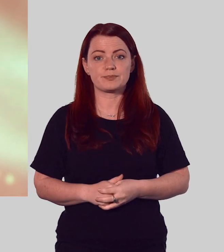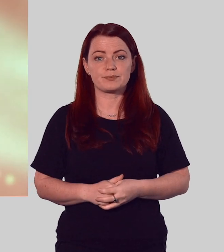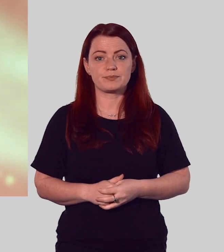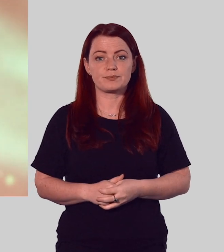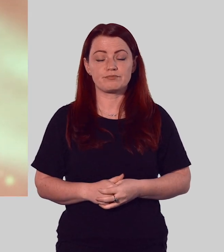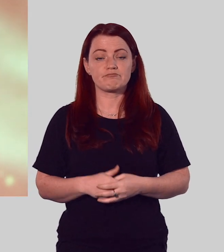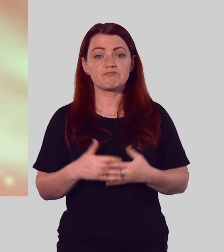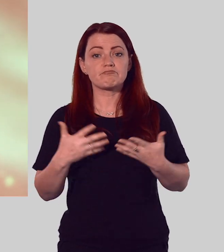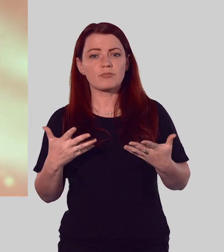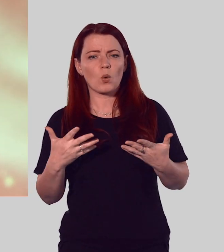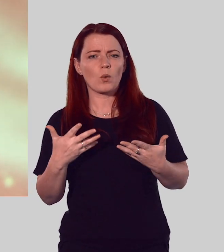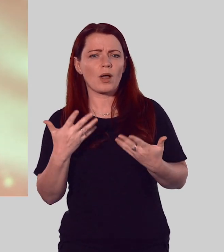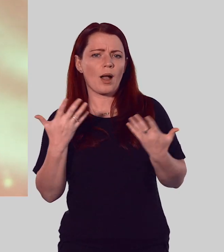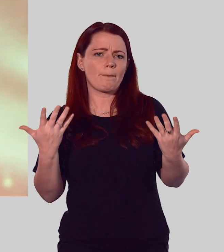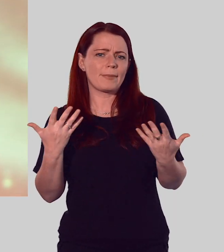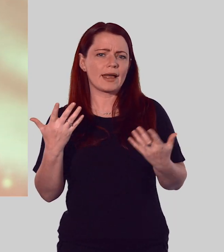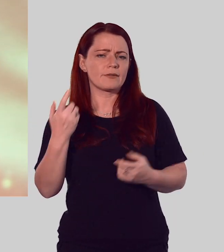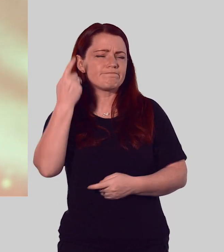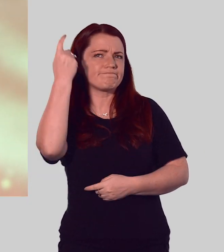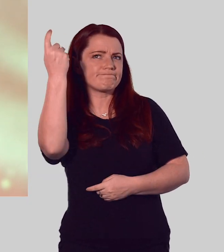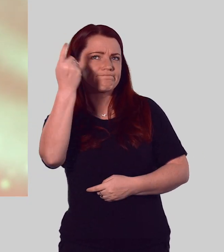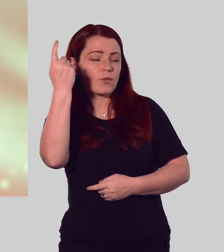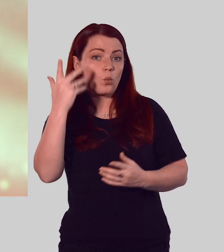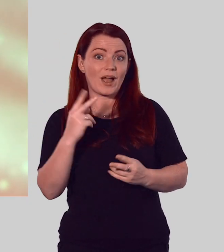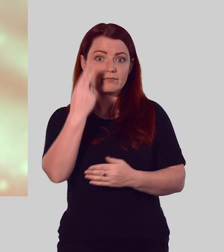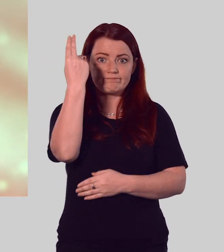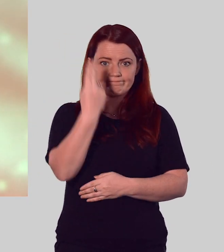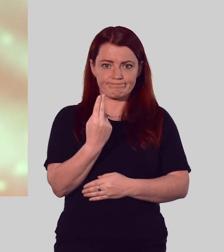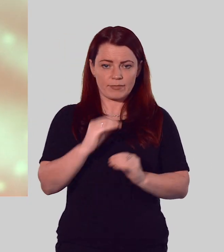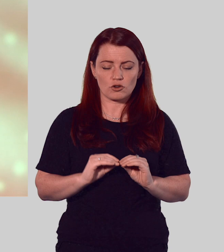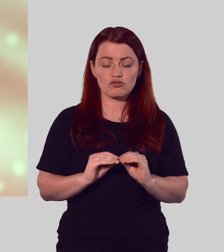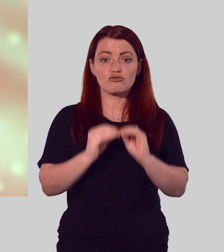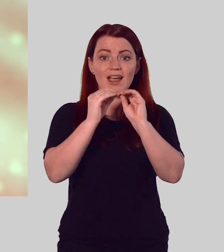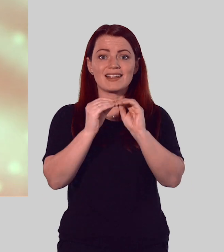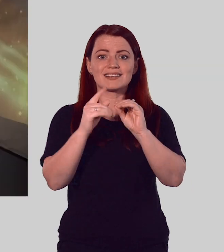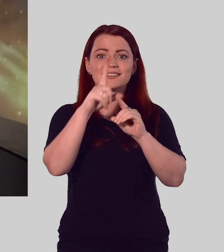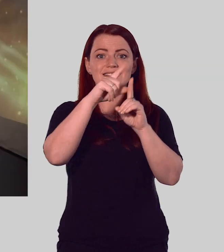So a big consideration when designing a digital participation project is: